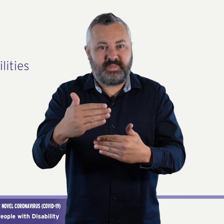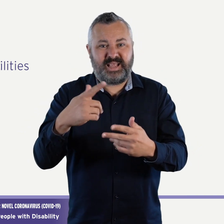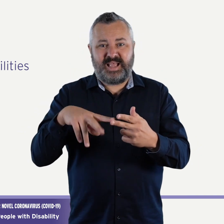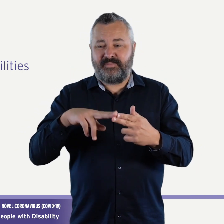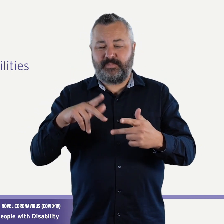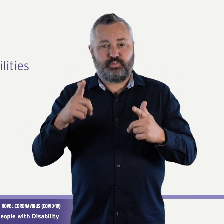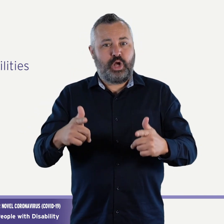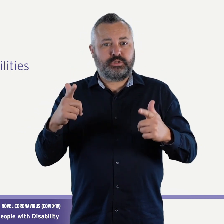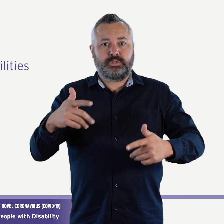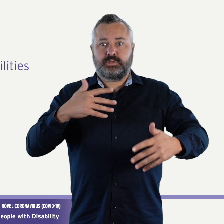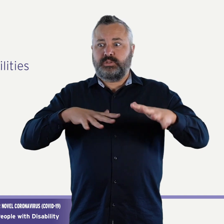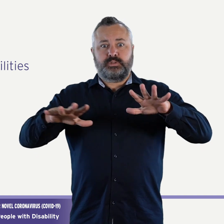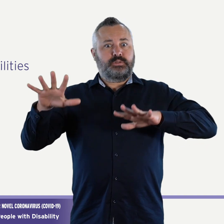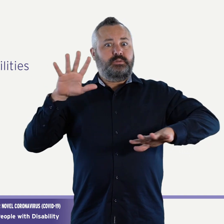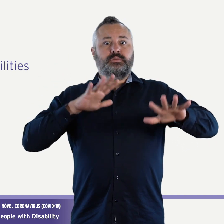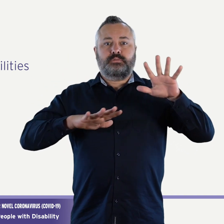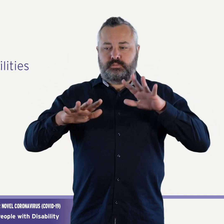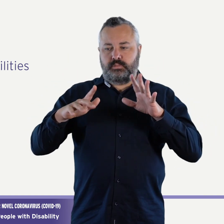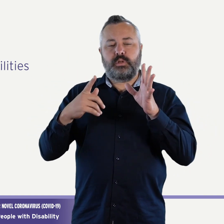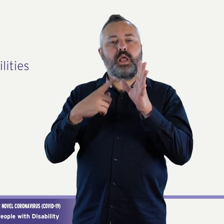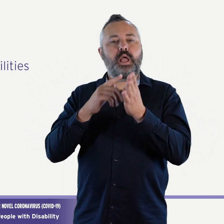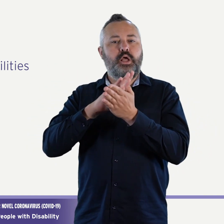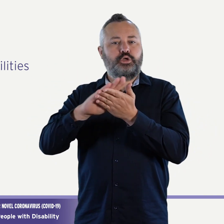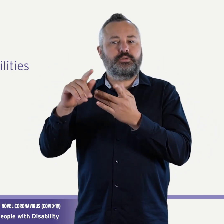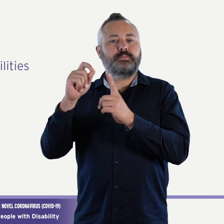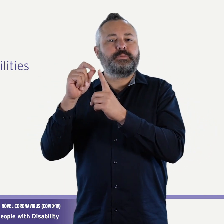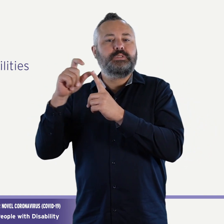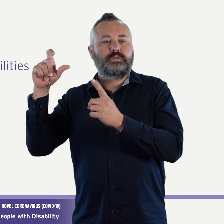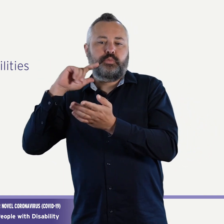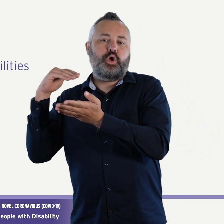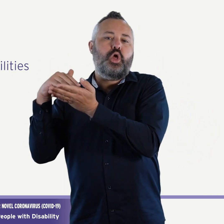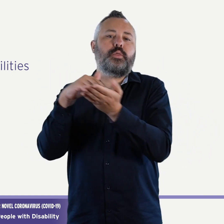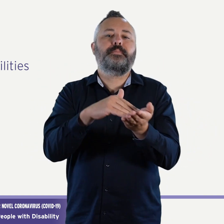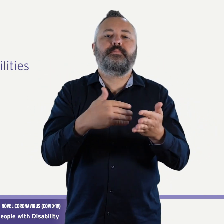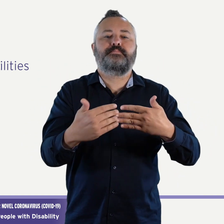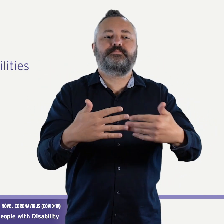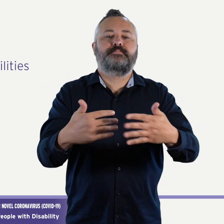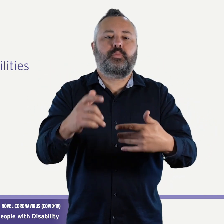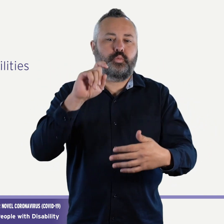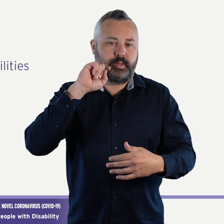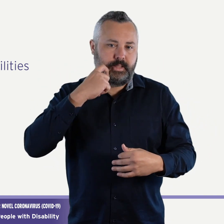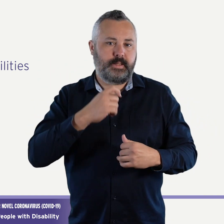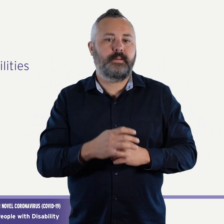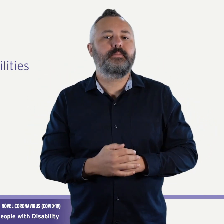The AHPPC to coordinate assistance if jurisdictional capacity becomes overwhelmed.